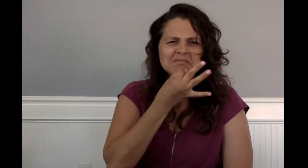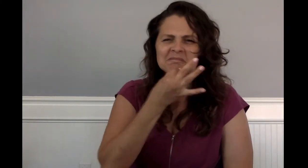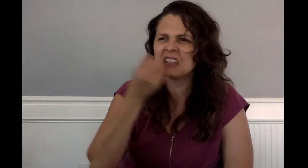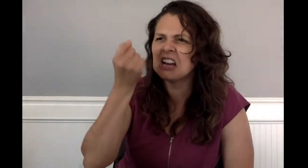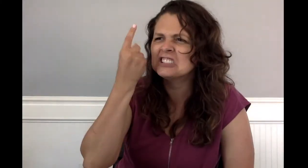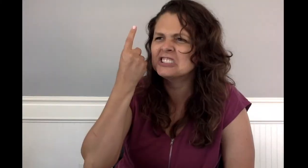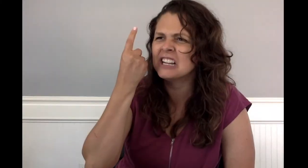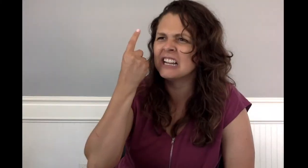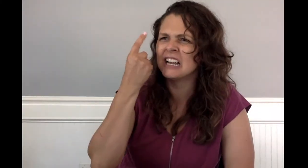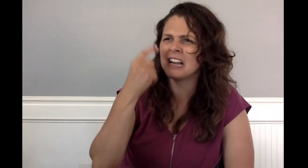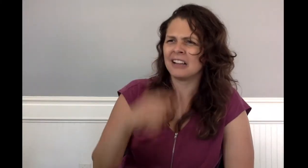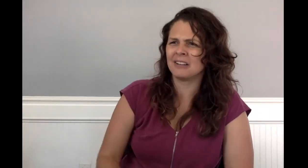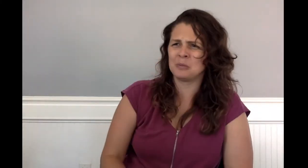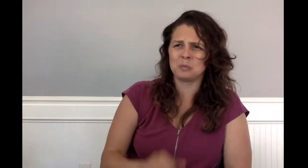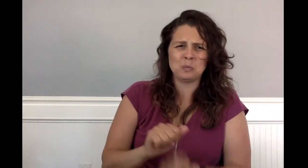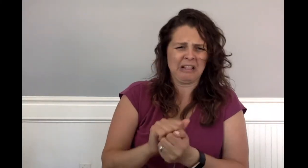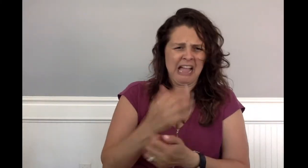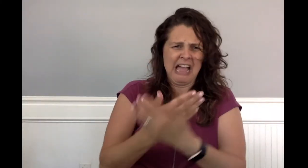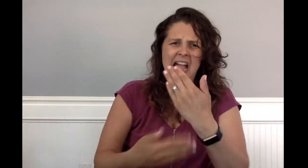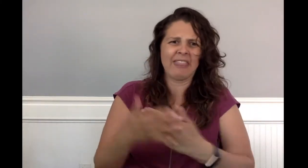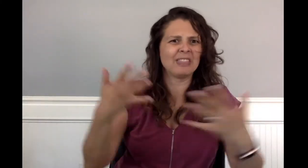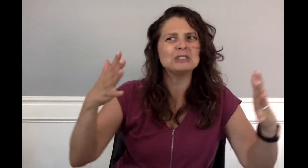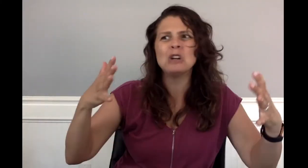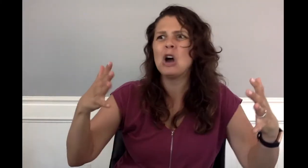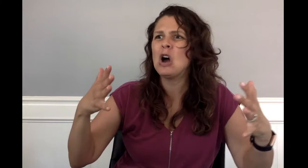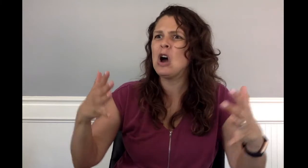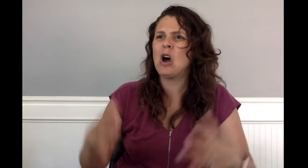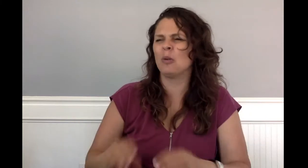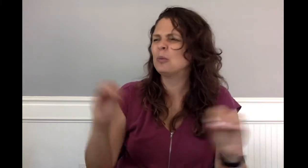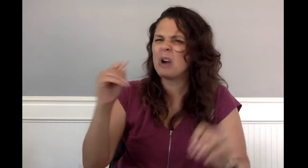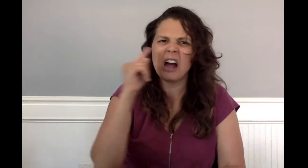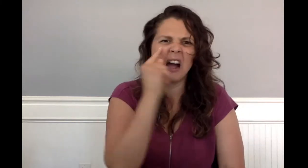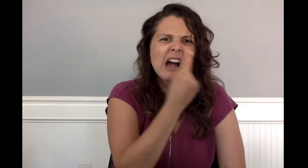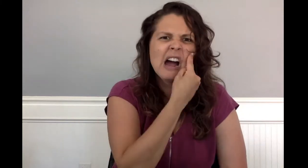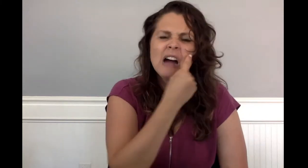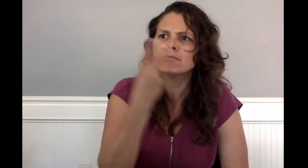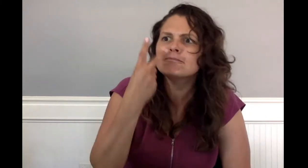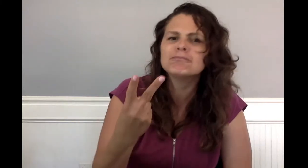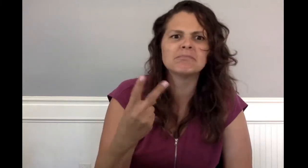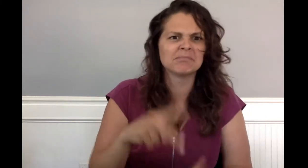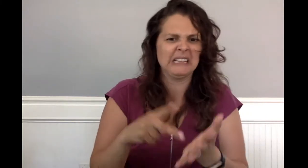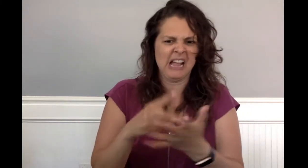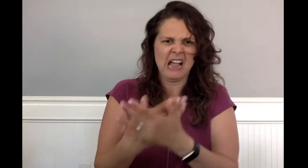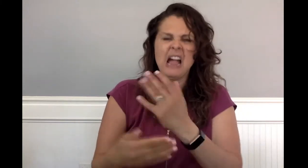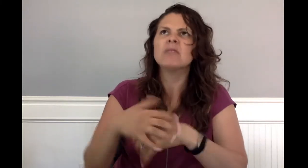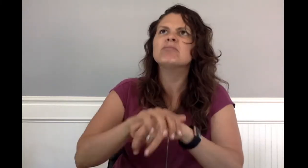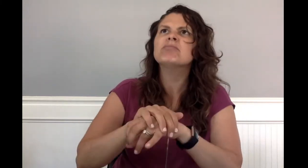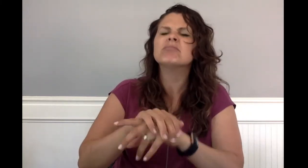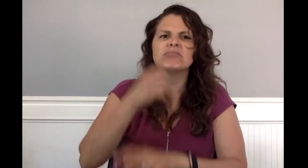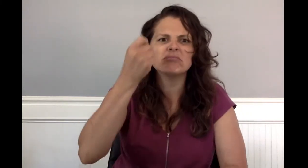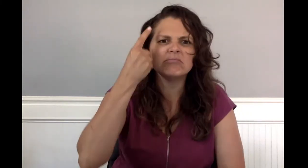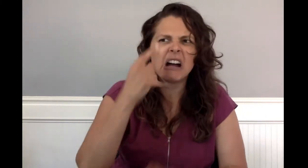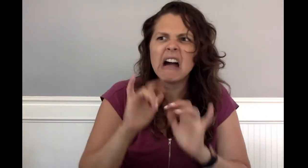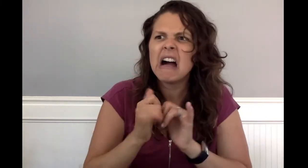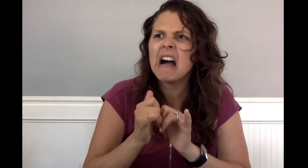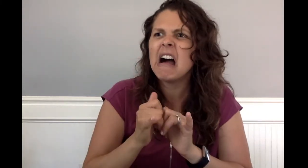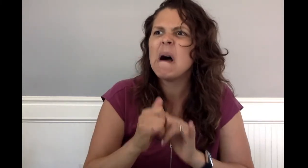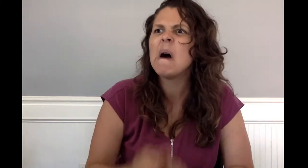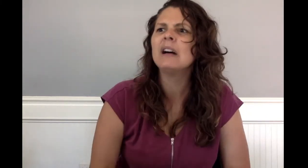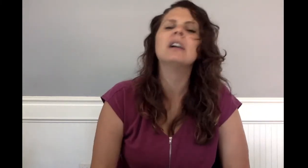Understand Frog just with his hands and not his eyes?